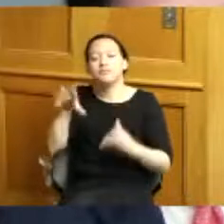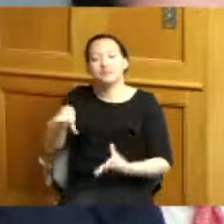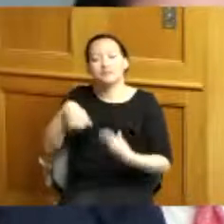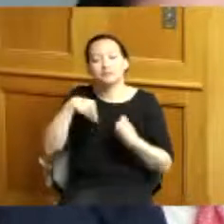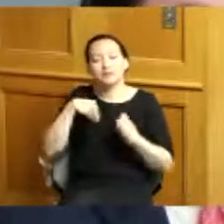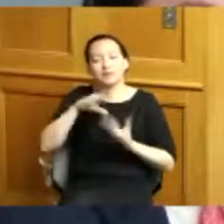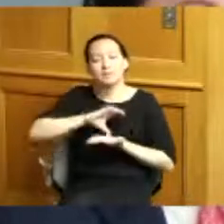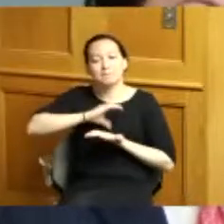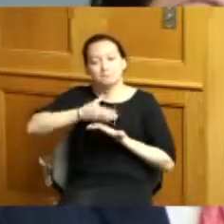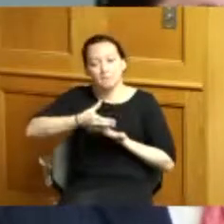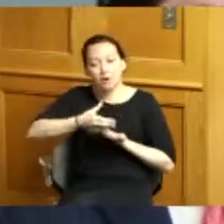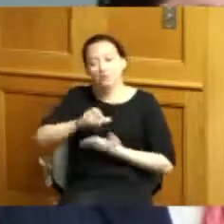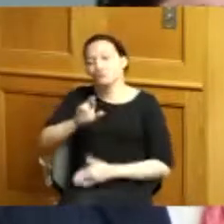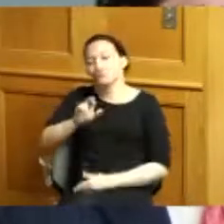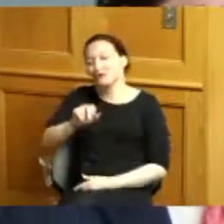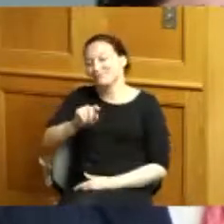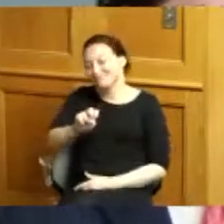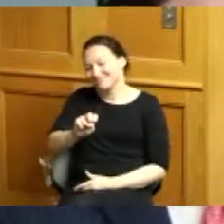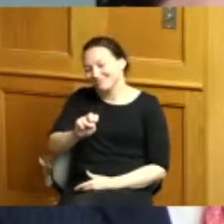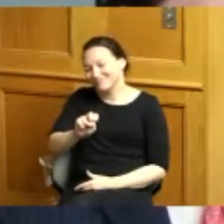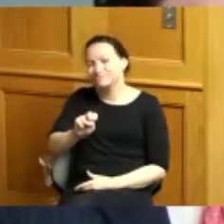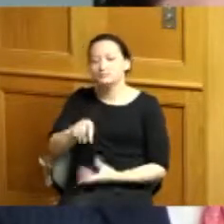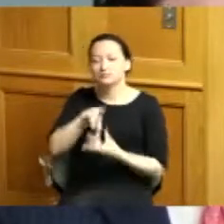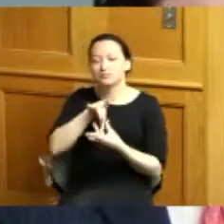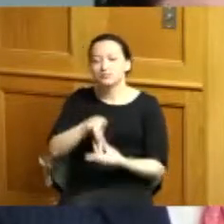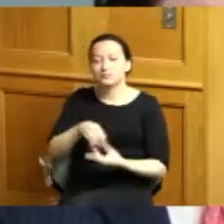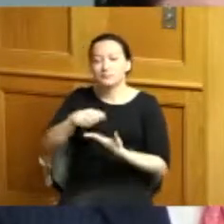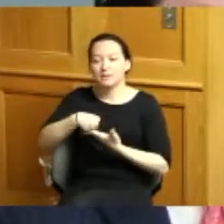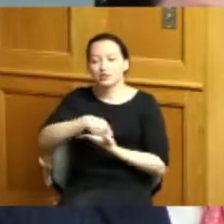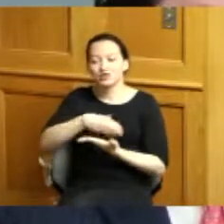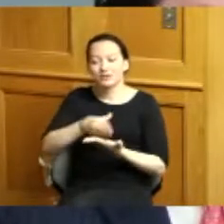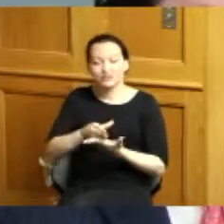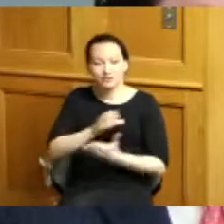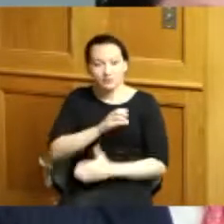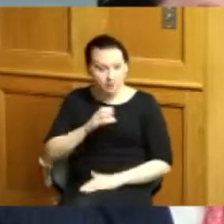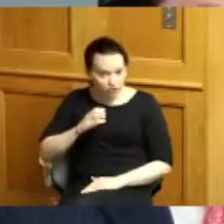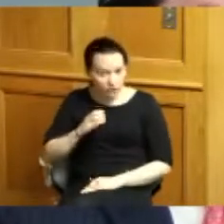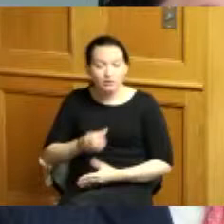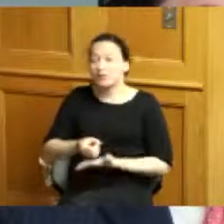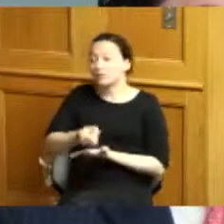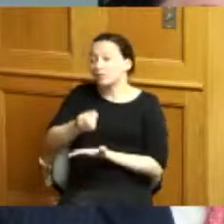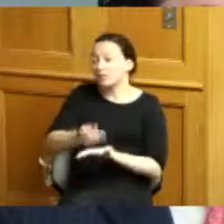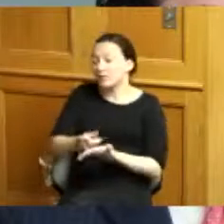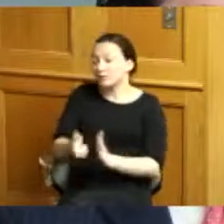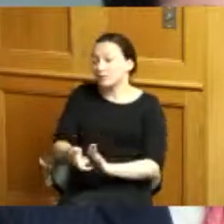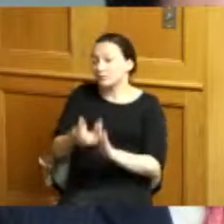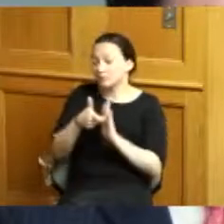the amounts and rates as determined by the budget Commission and authorizing the necessary tax tax